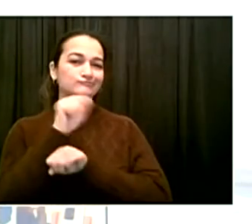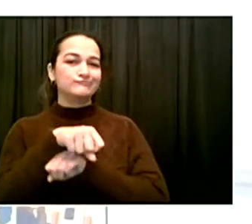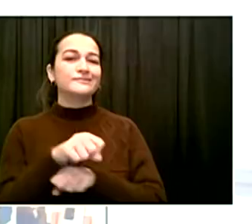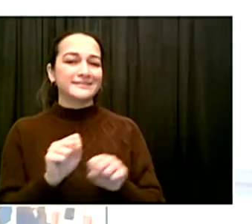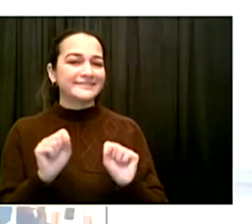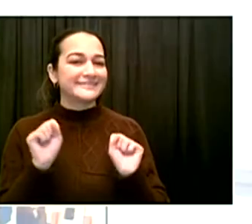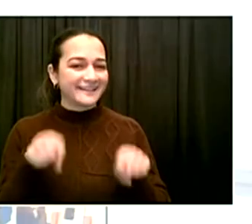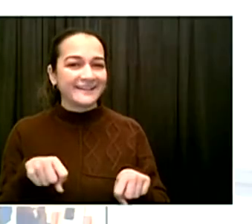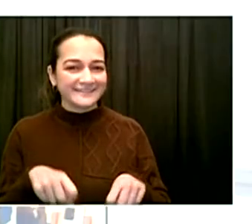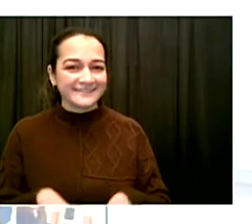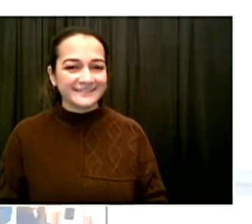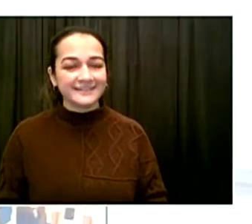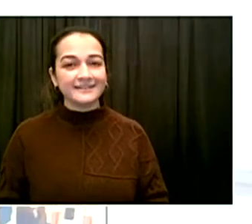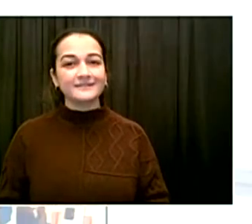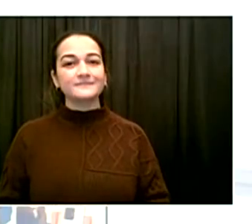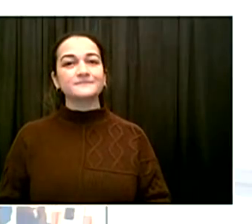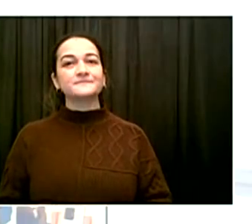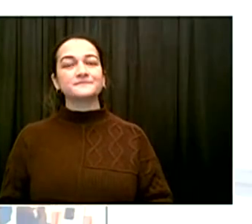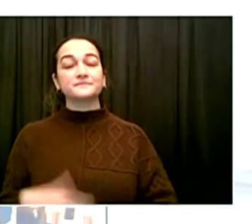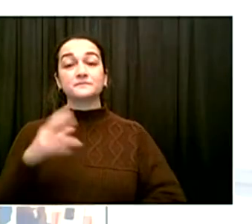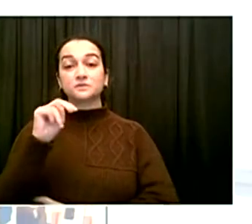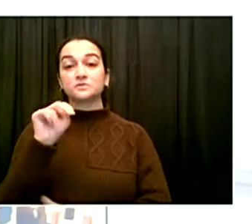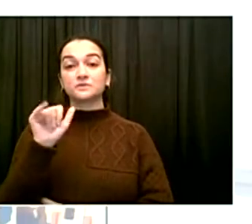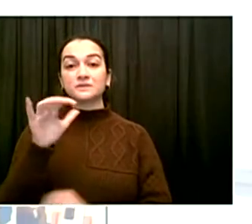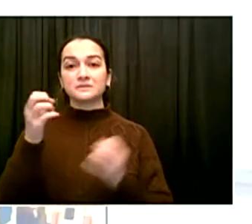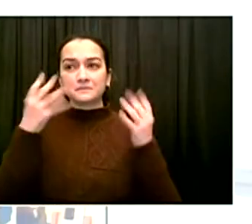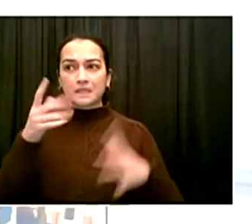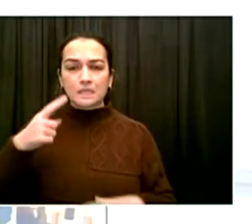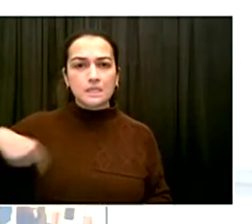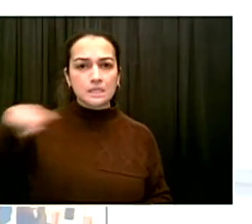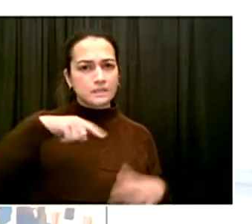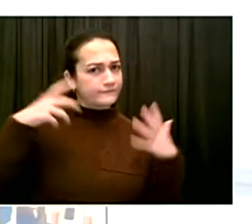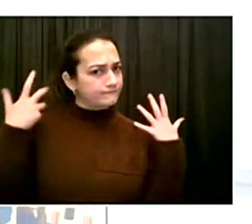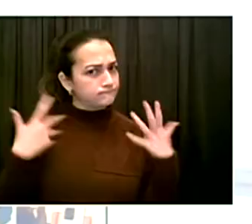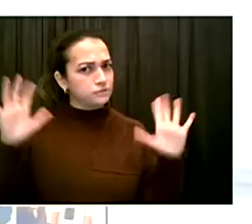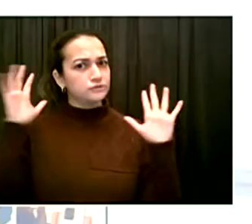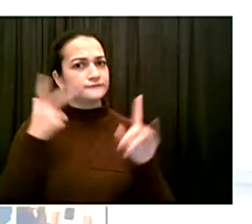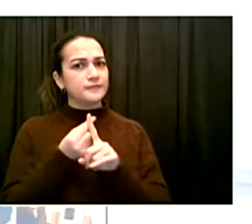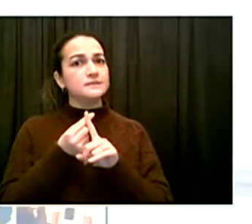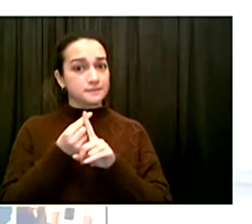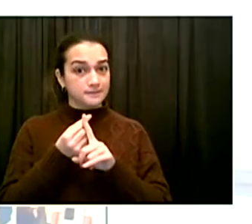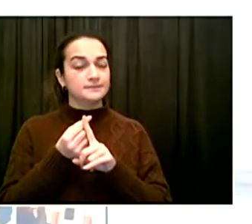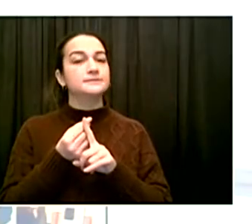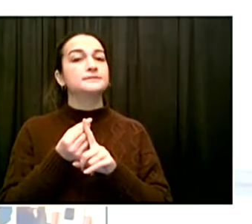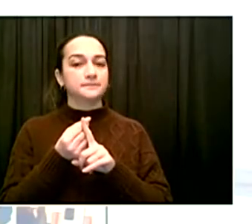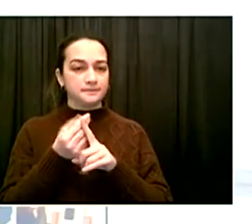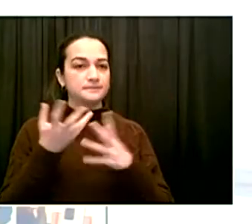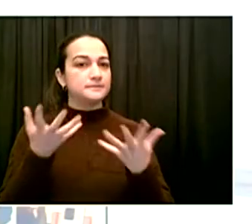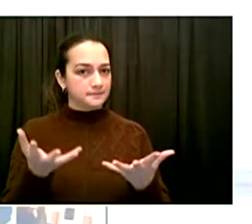OUR LEVEL OF VACCINATION BUILT